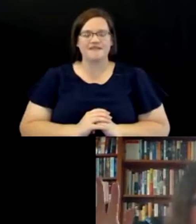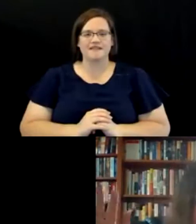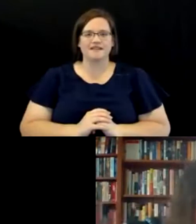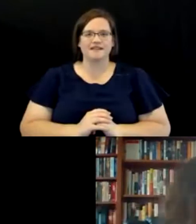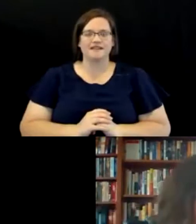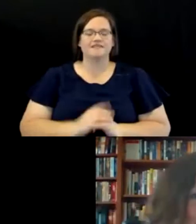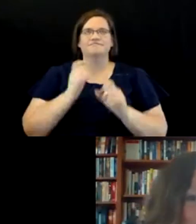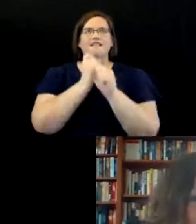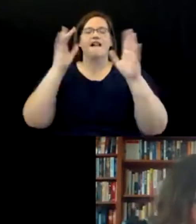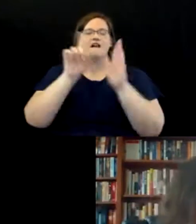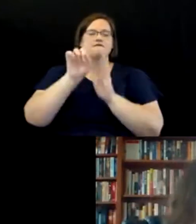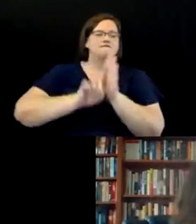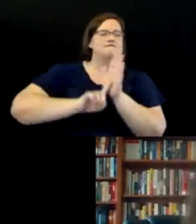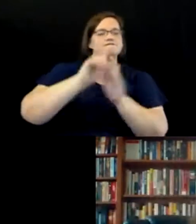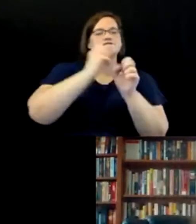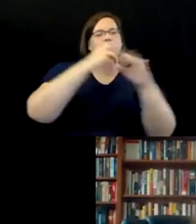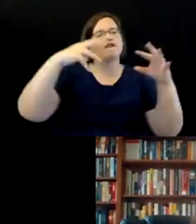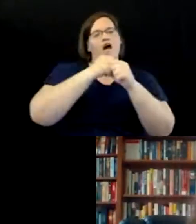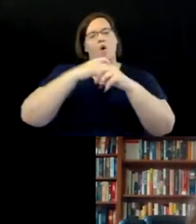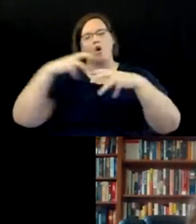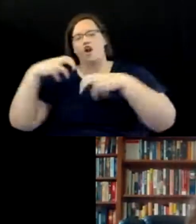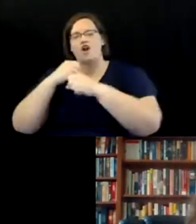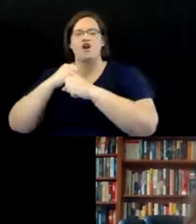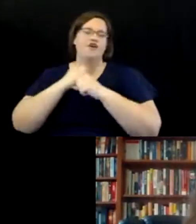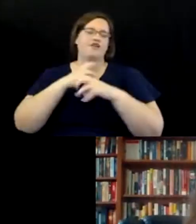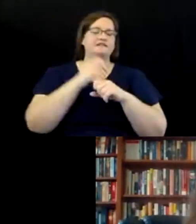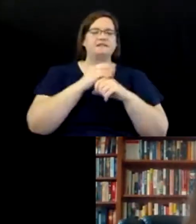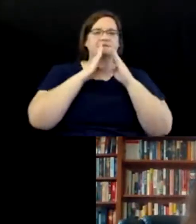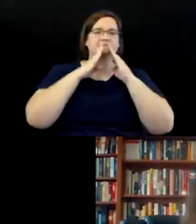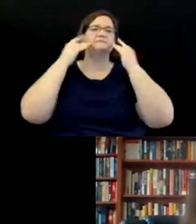going in the background and big, huge smiles on everyone's faces because